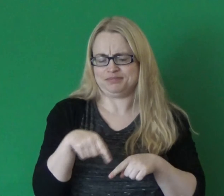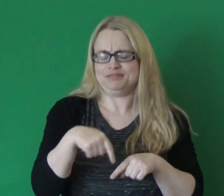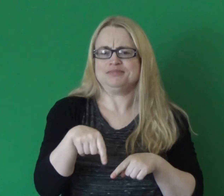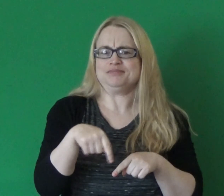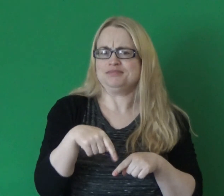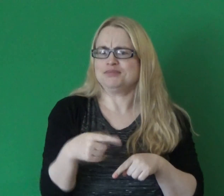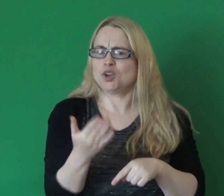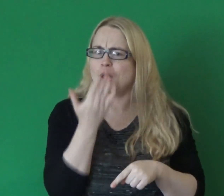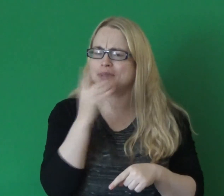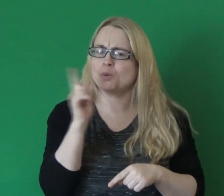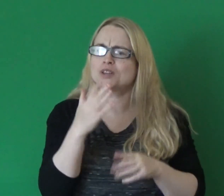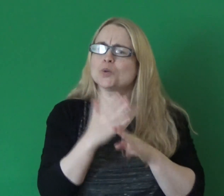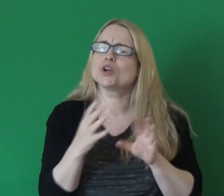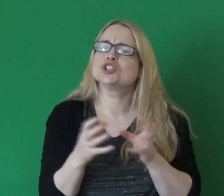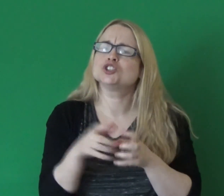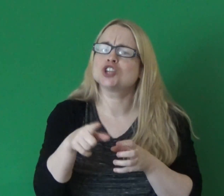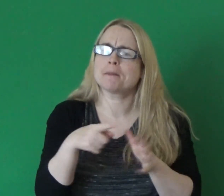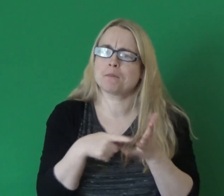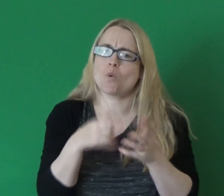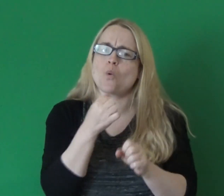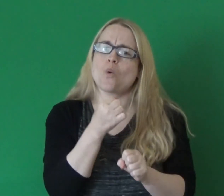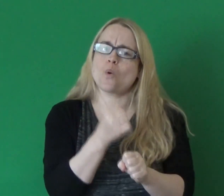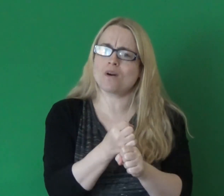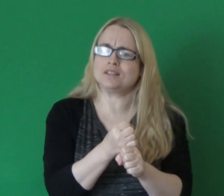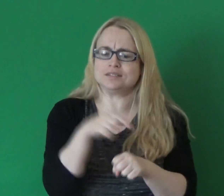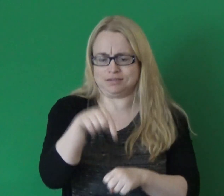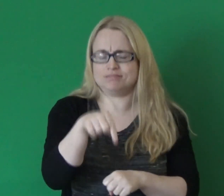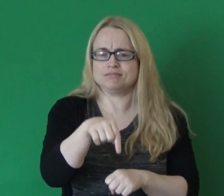There will be an upcoming workshop in August.